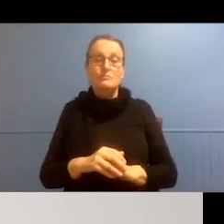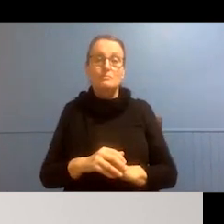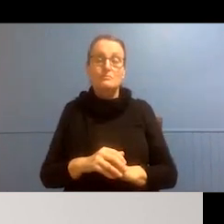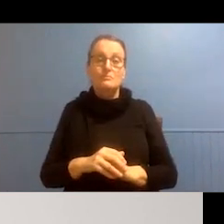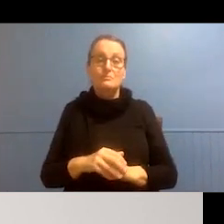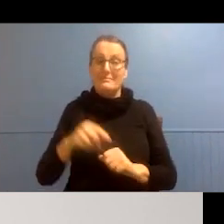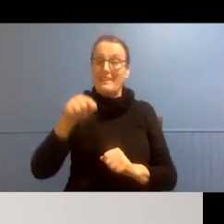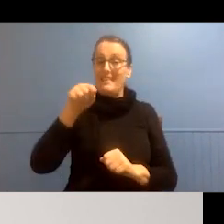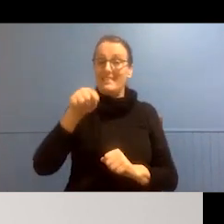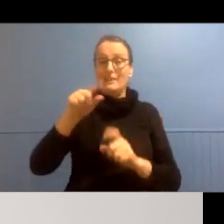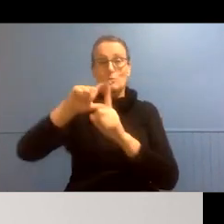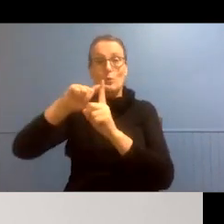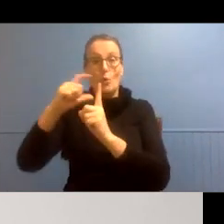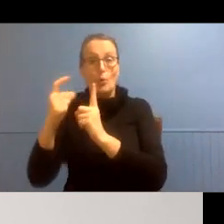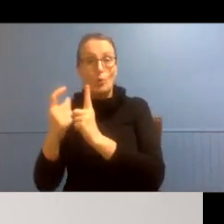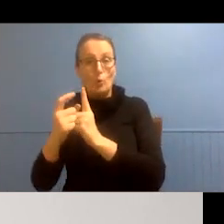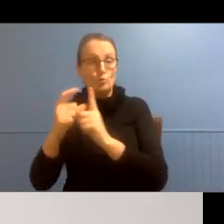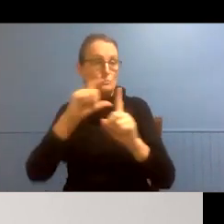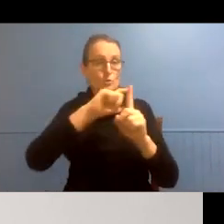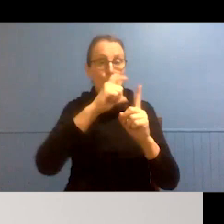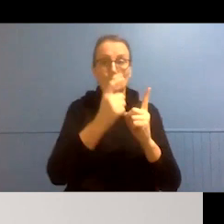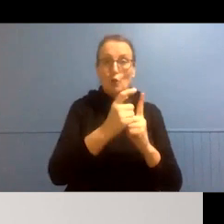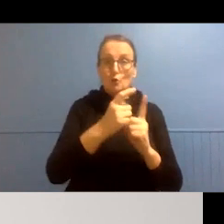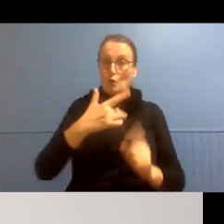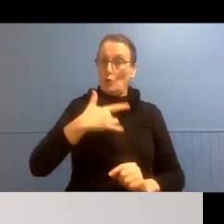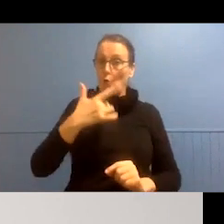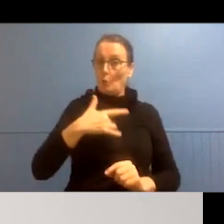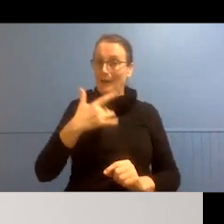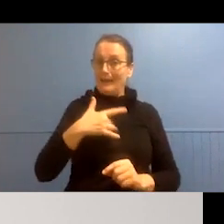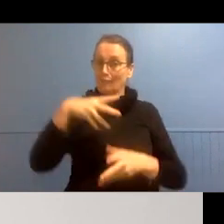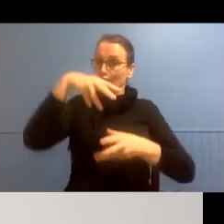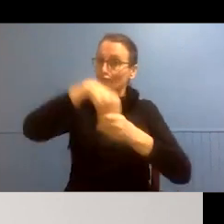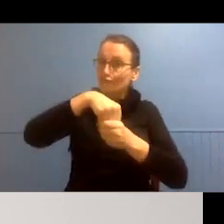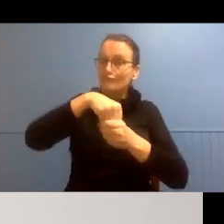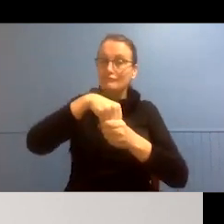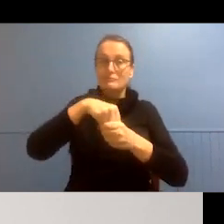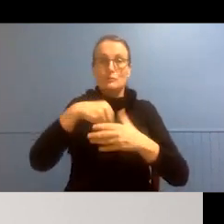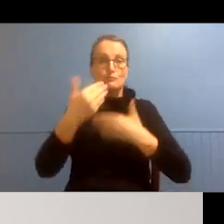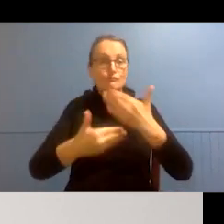the cultures that we are living in and practising in. But the ochre dry